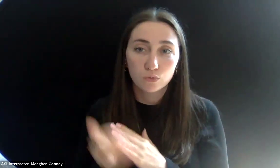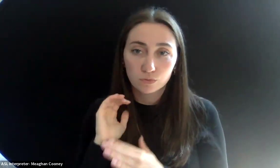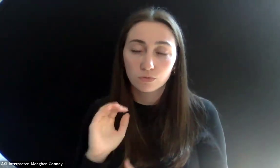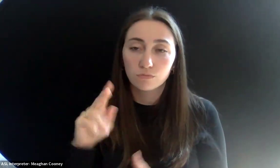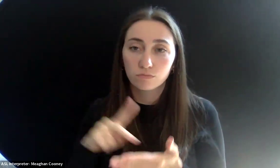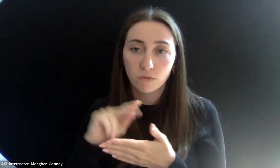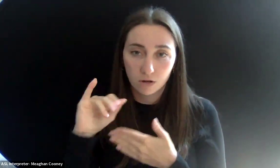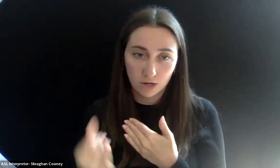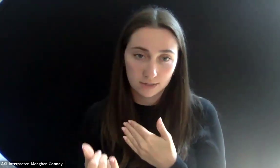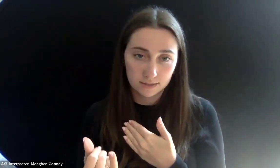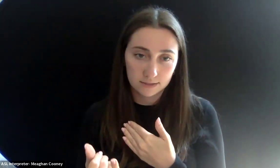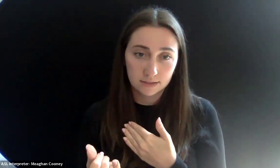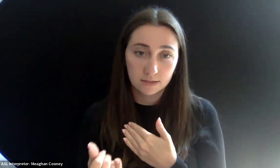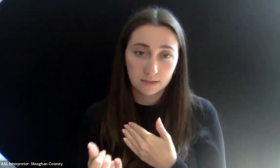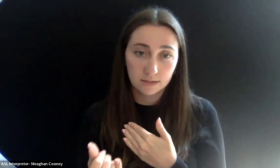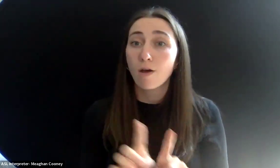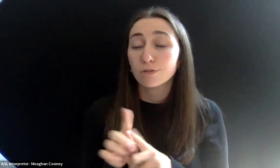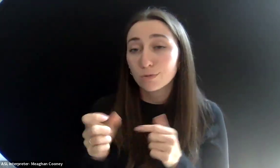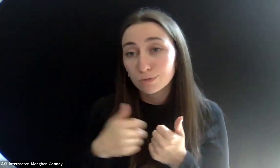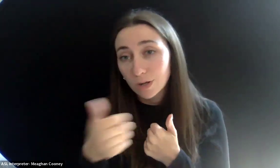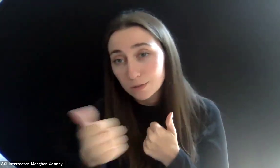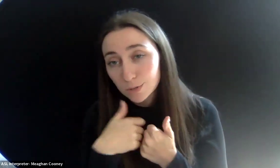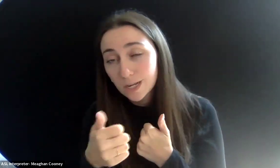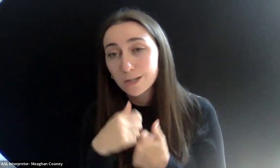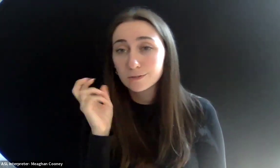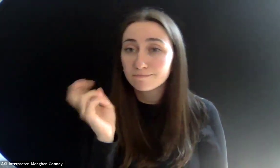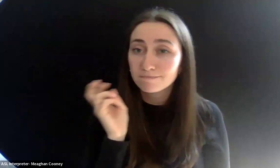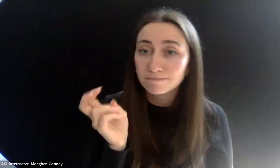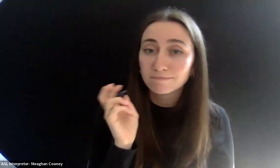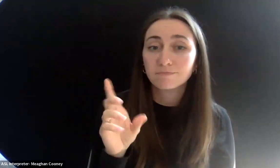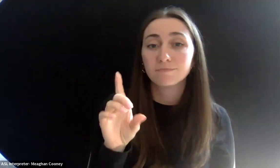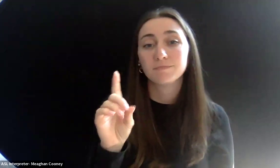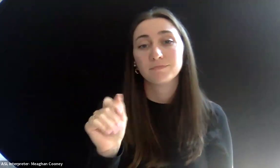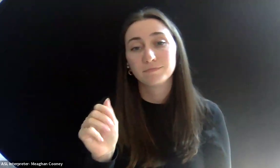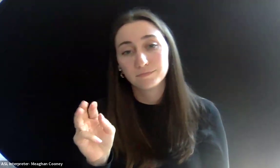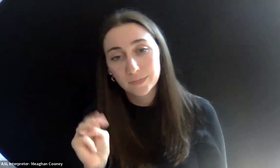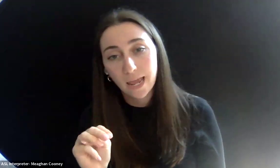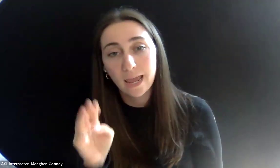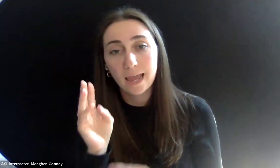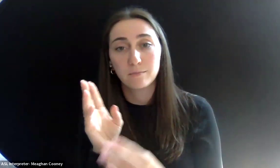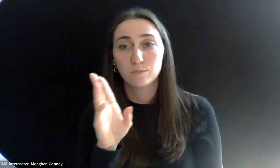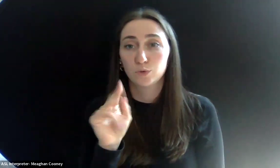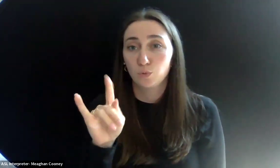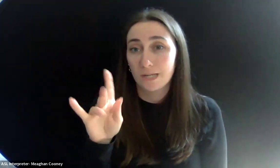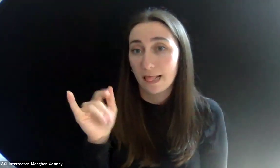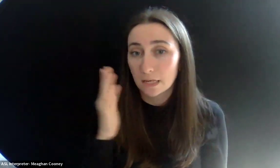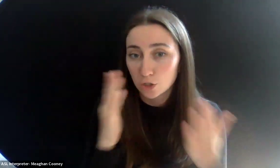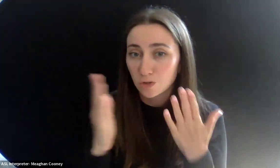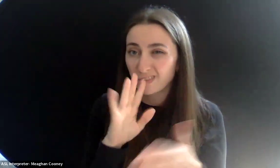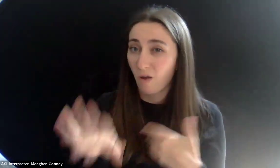And of course things like transportation, dams, utilities are all infrastructure projects that we look at.